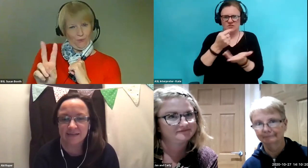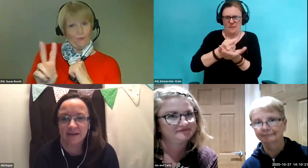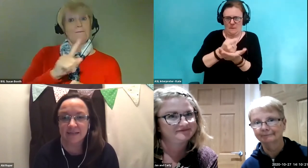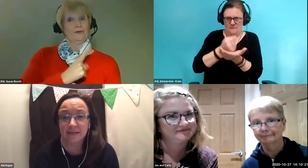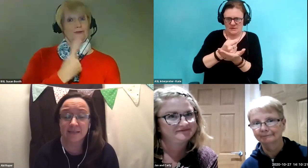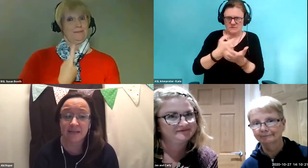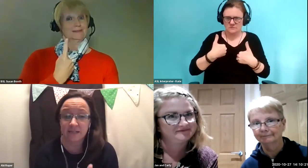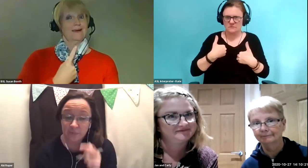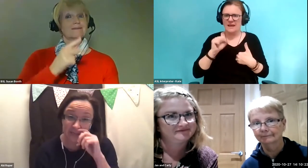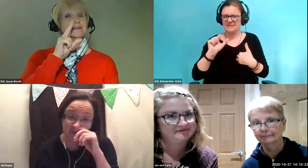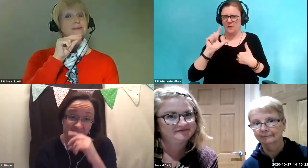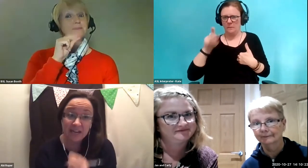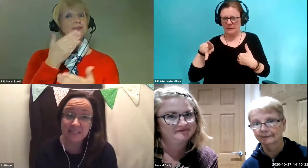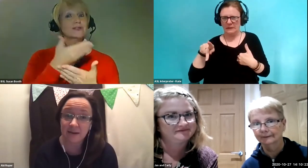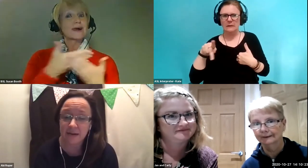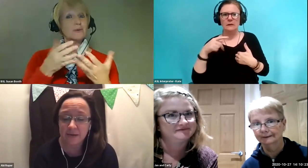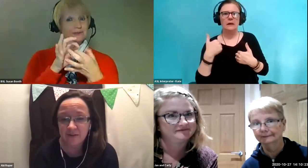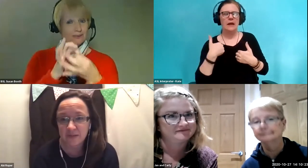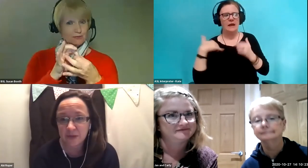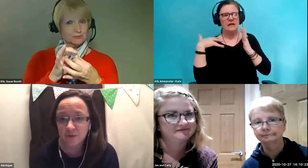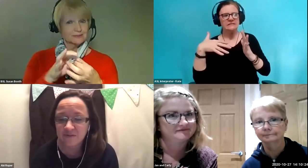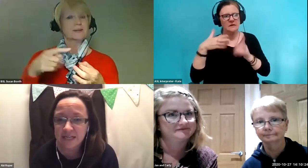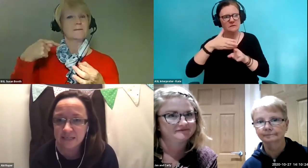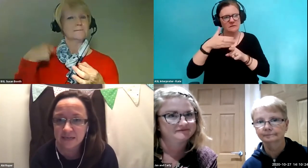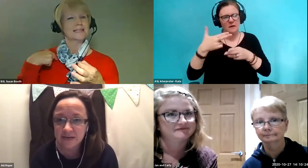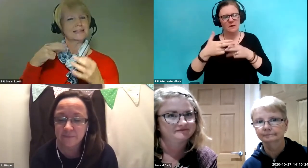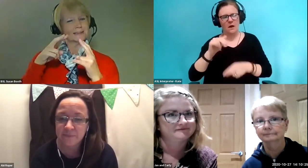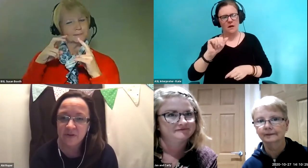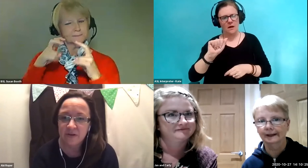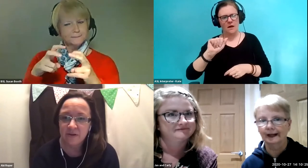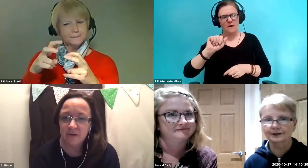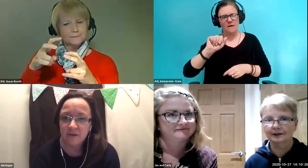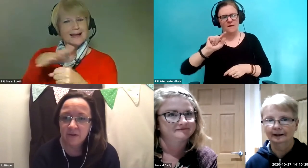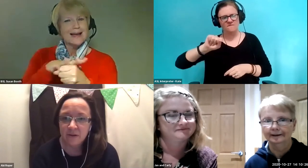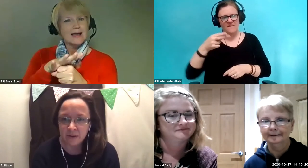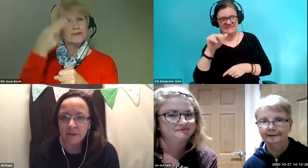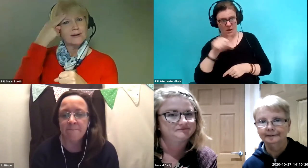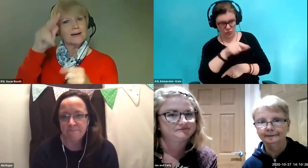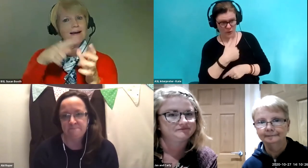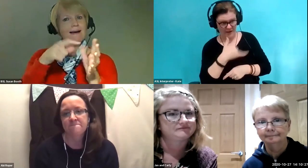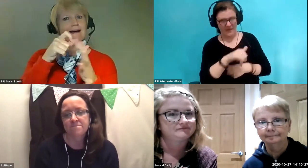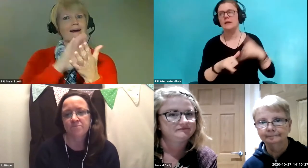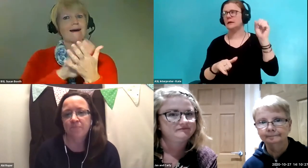I study a topic called aphasia and you have something called aphasia don't you? yes